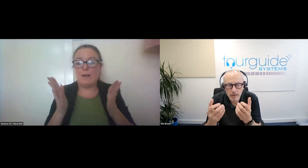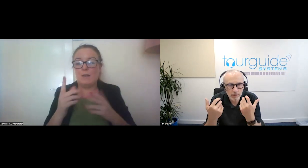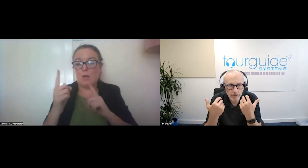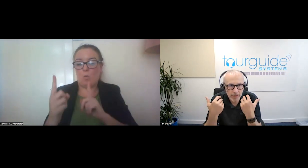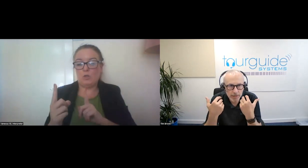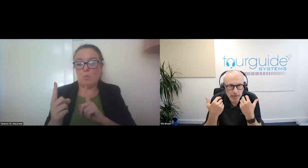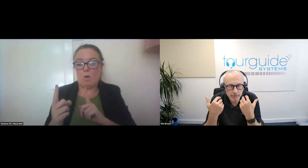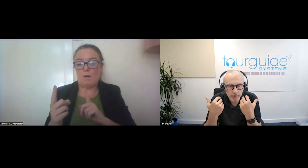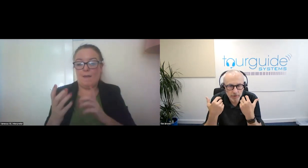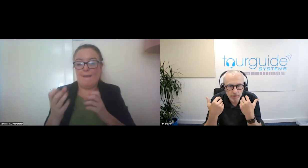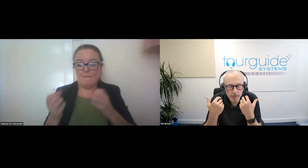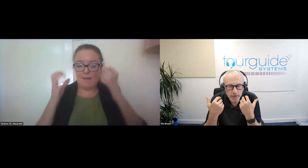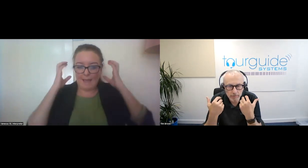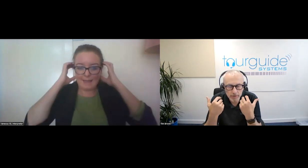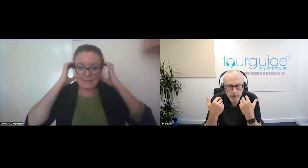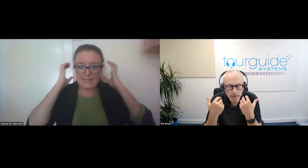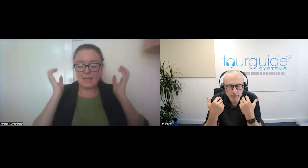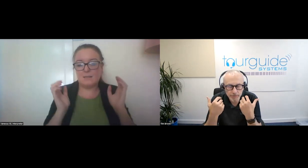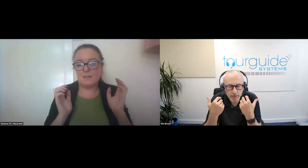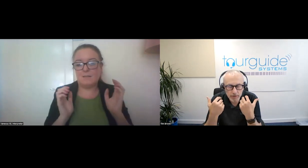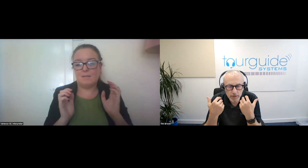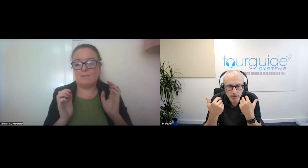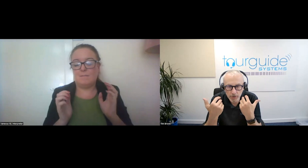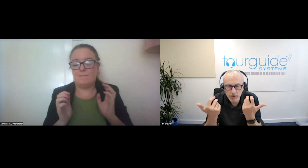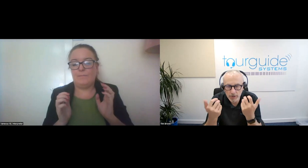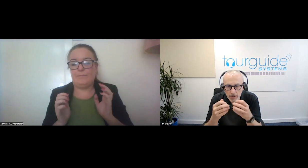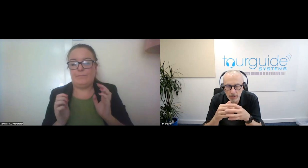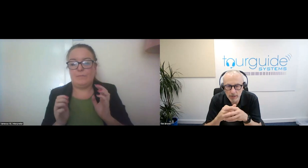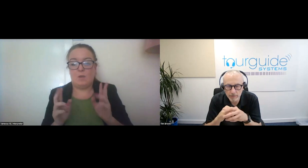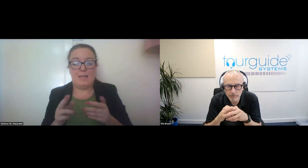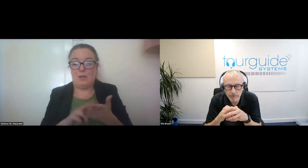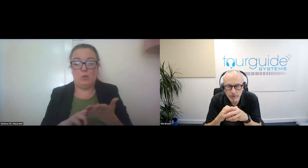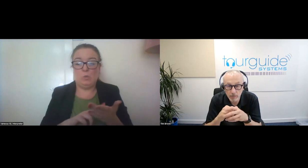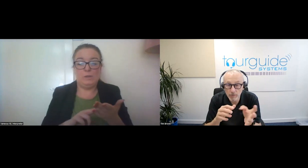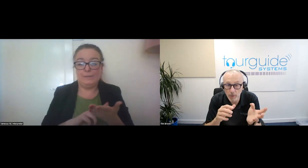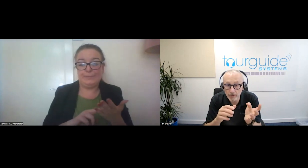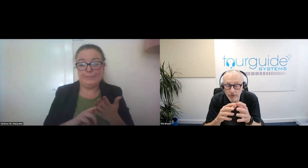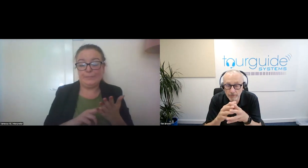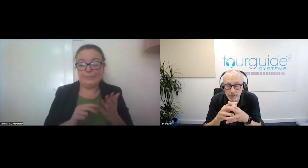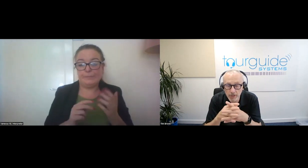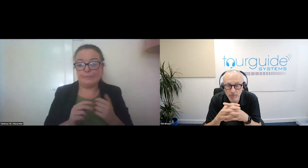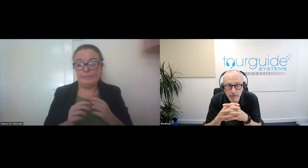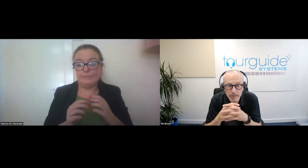You have a headset that you can use with your mobile phone, for example,